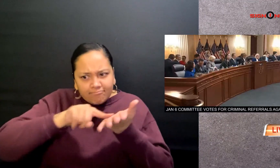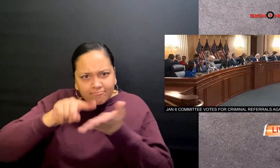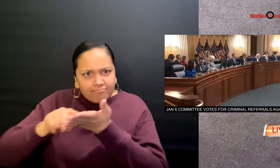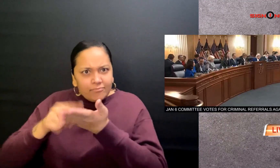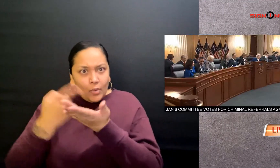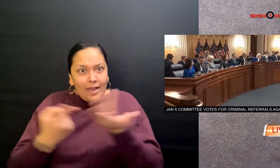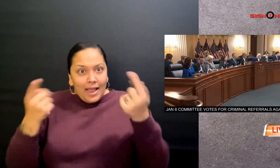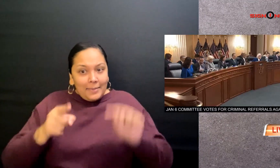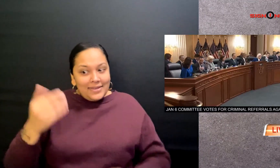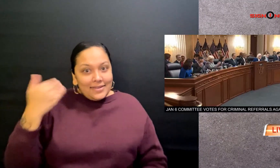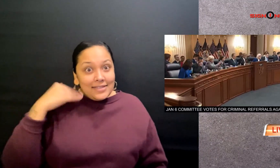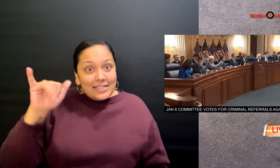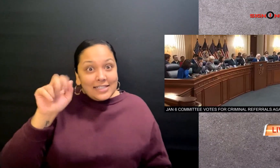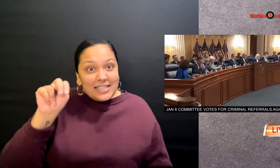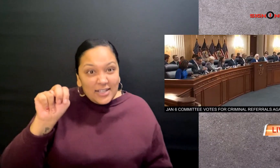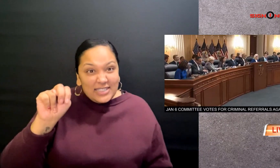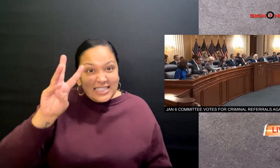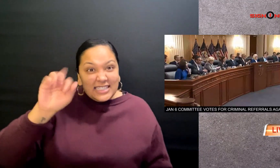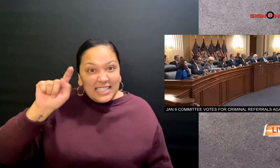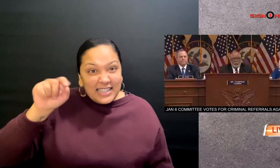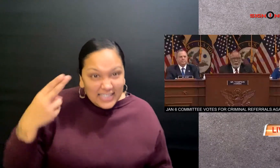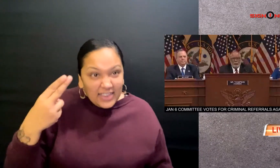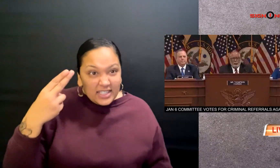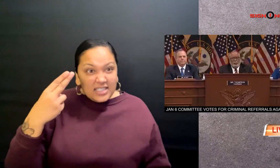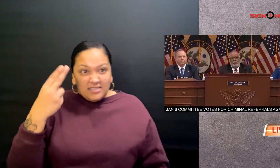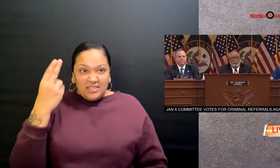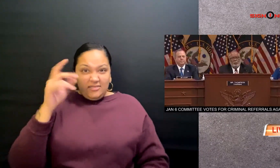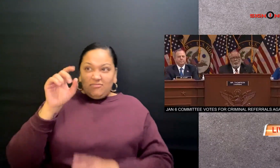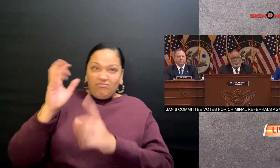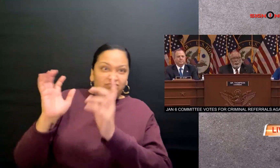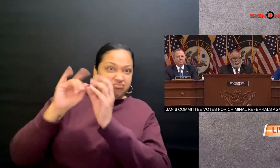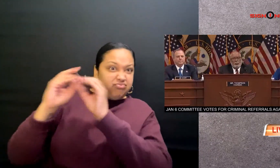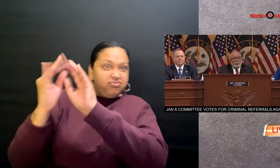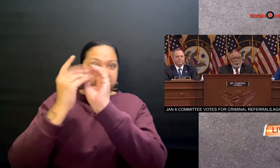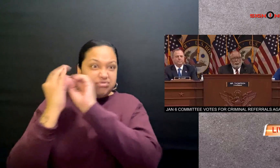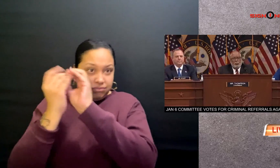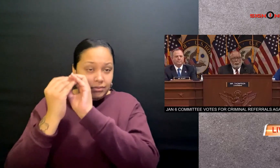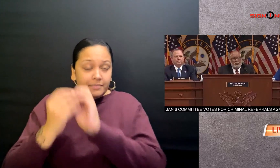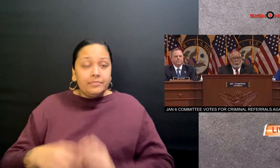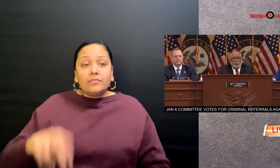the House select committee investigating the January 6 attack on the US capitol